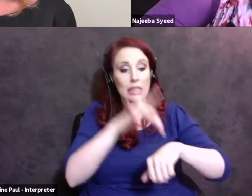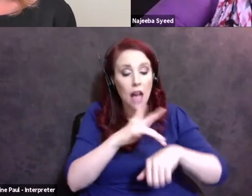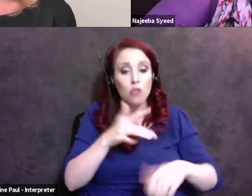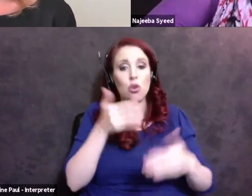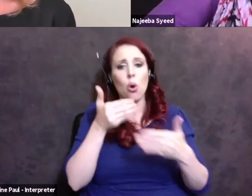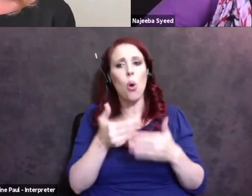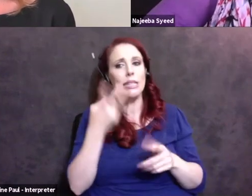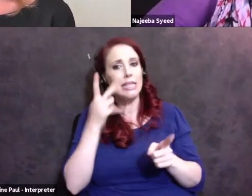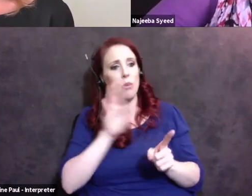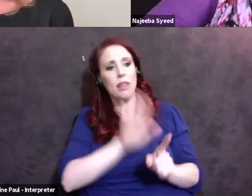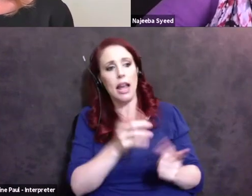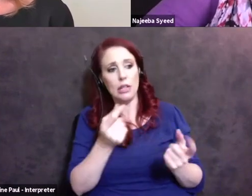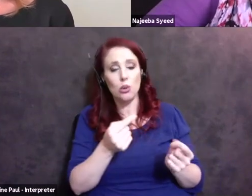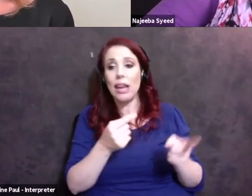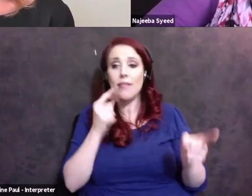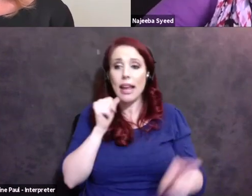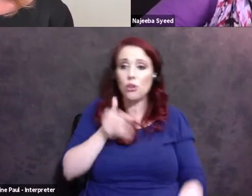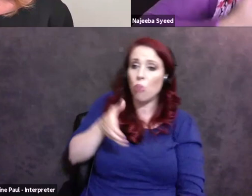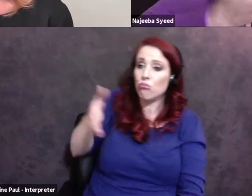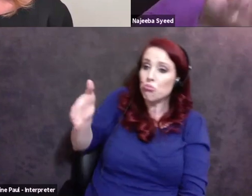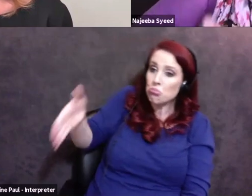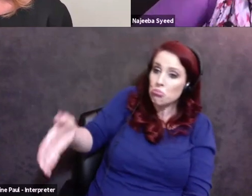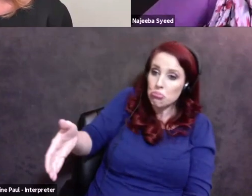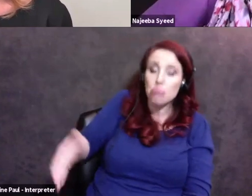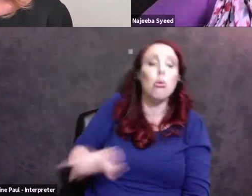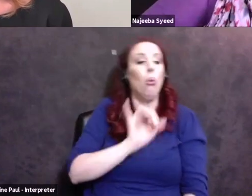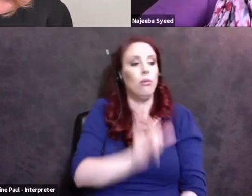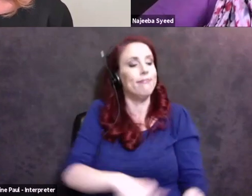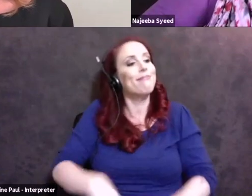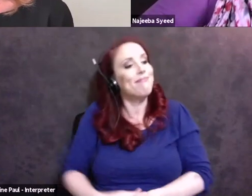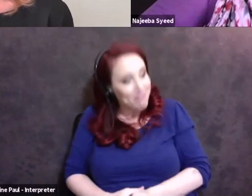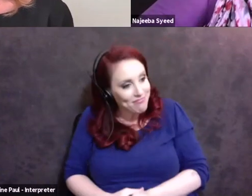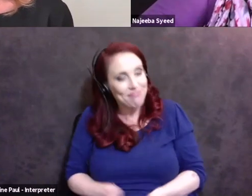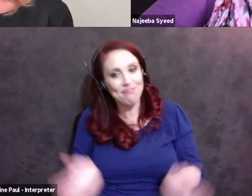If someone doesn't put their hand out for you, model not putting your hand out.